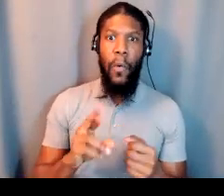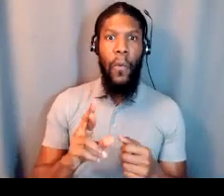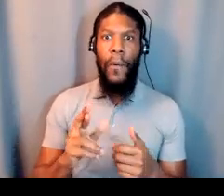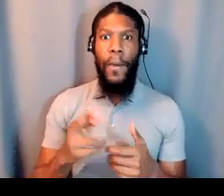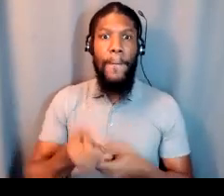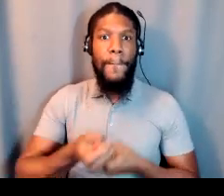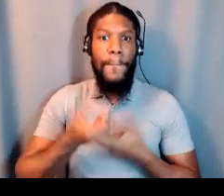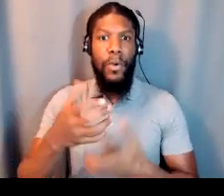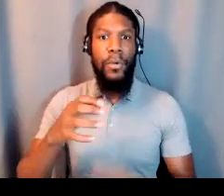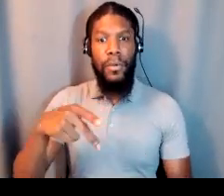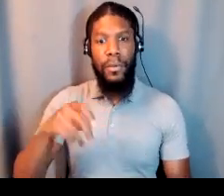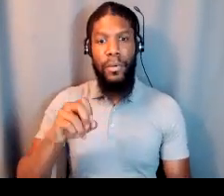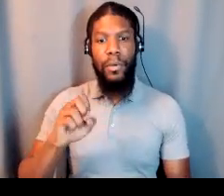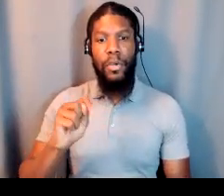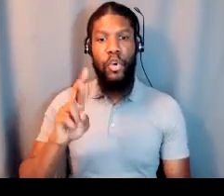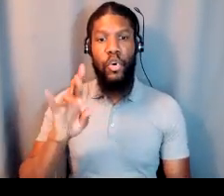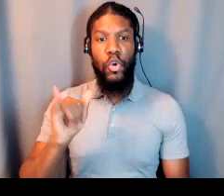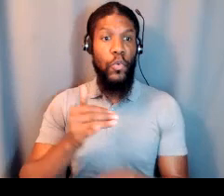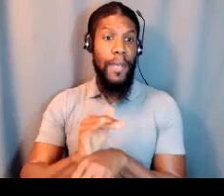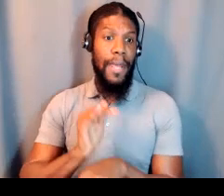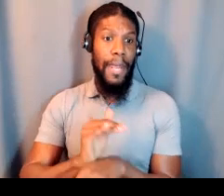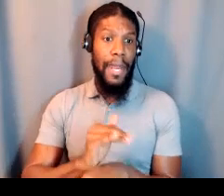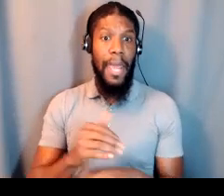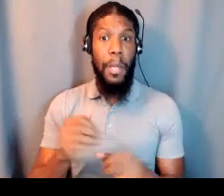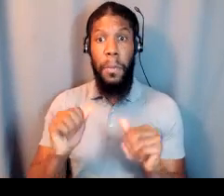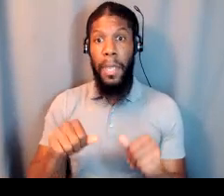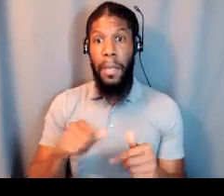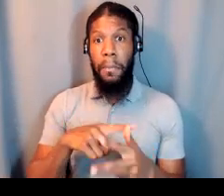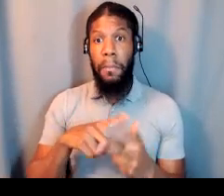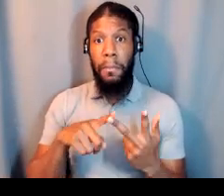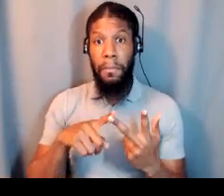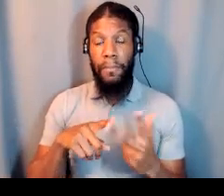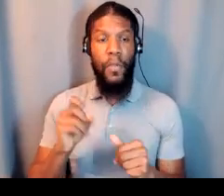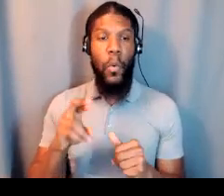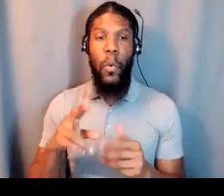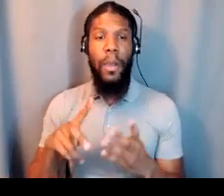or like a different kind of diversity like "Writer Night"